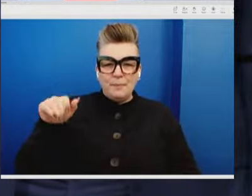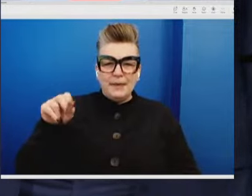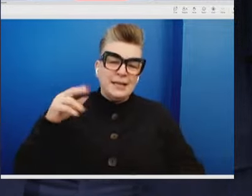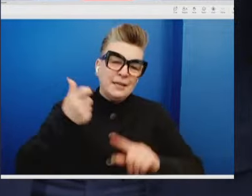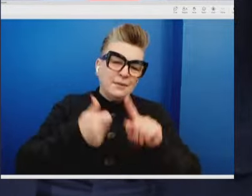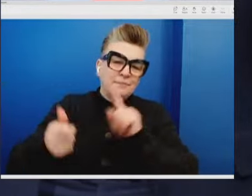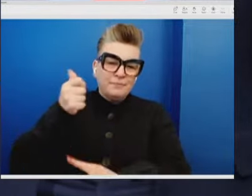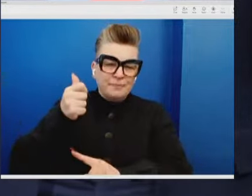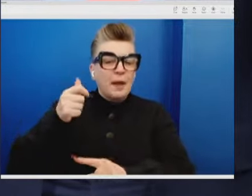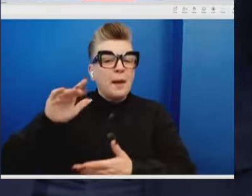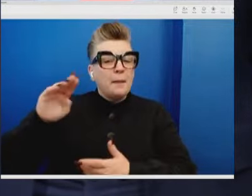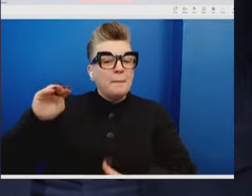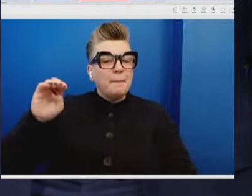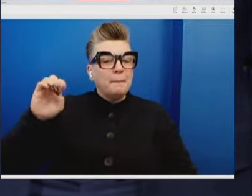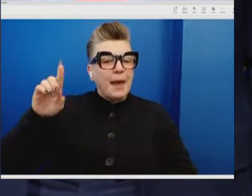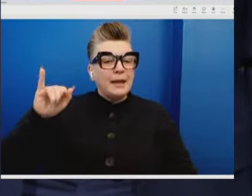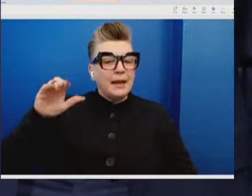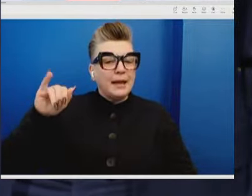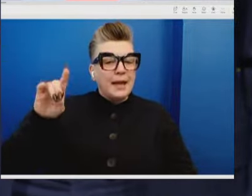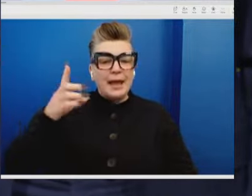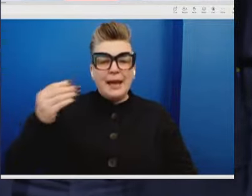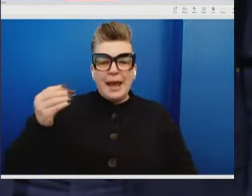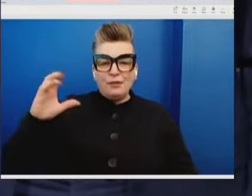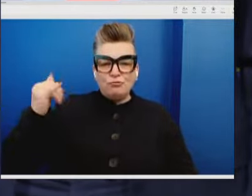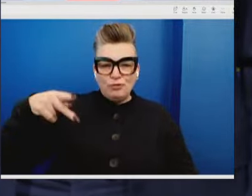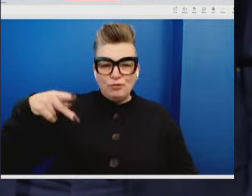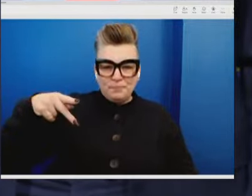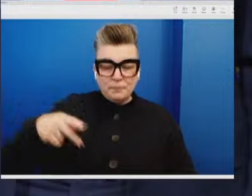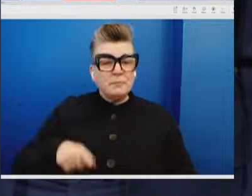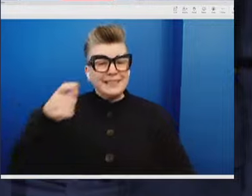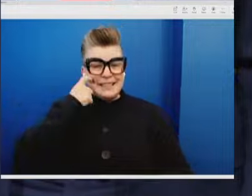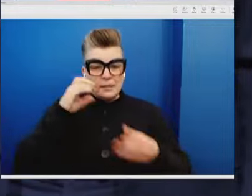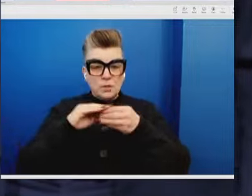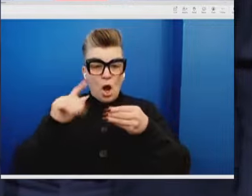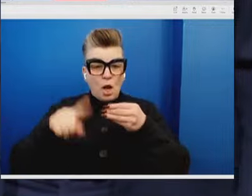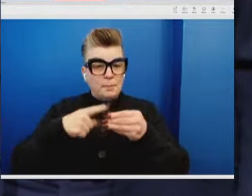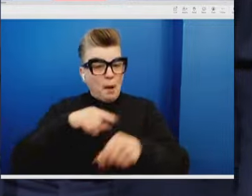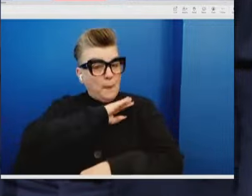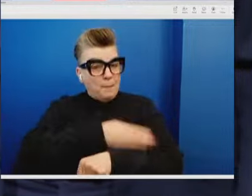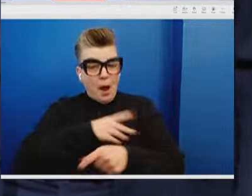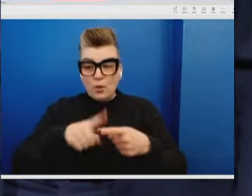about the administration's power to convene. This is just yet another great example that